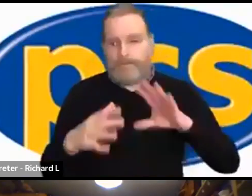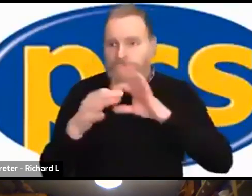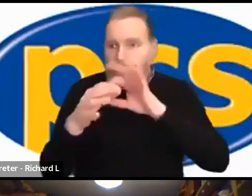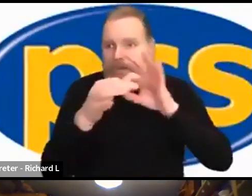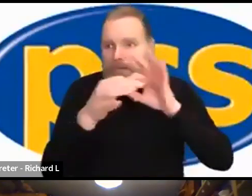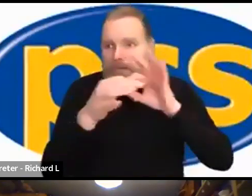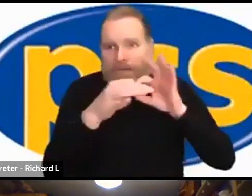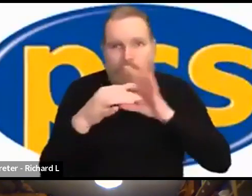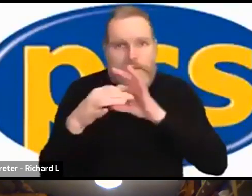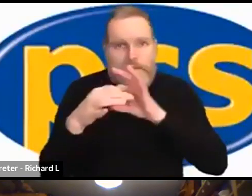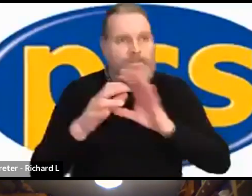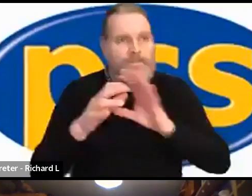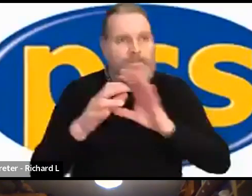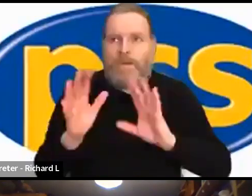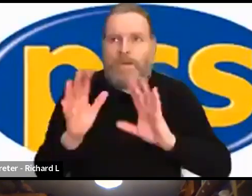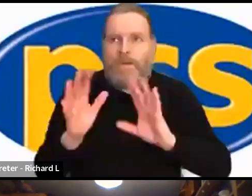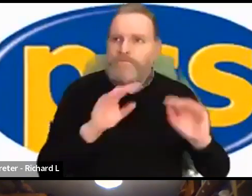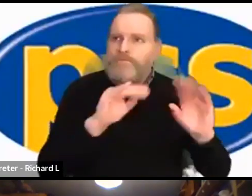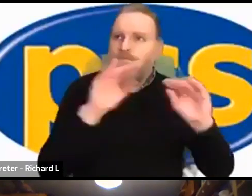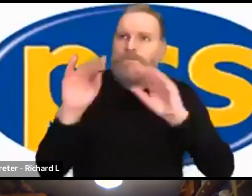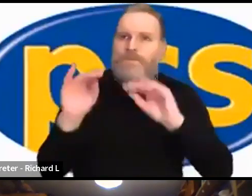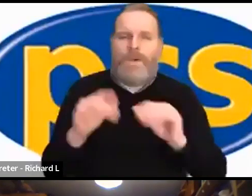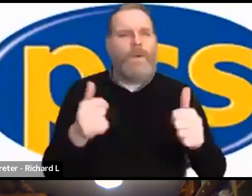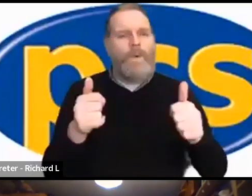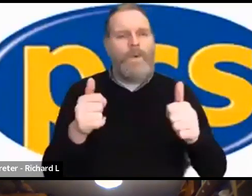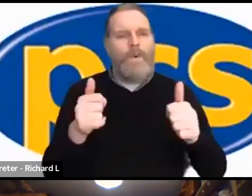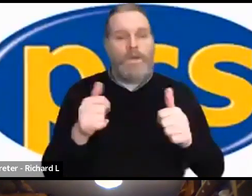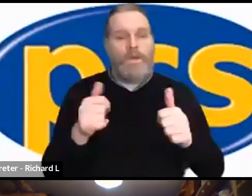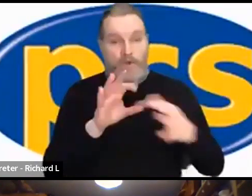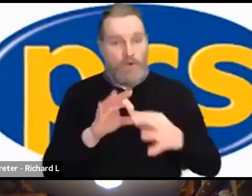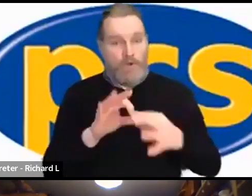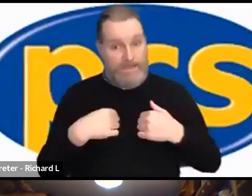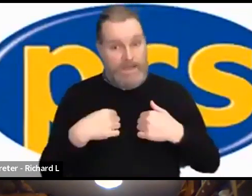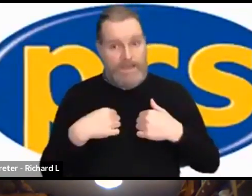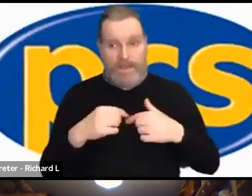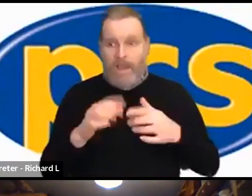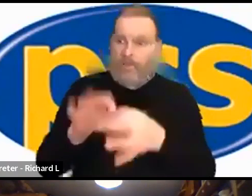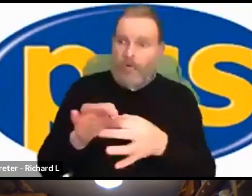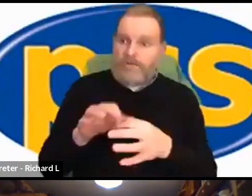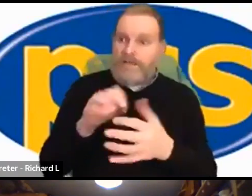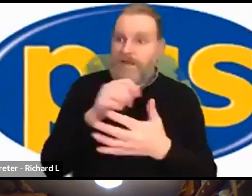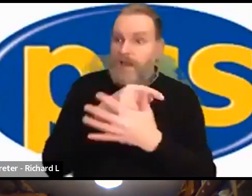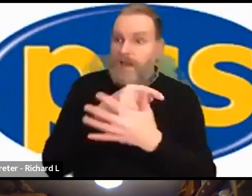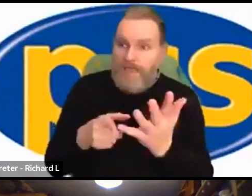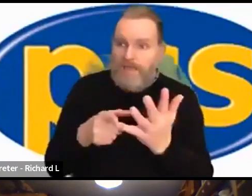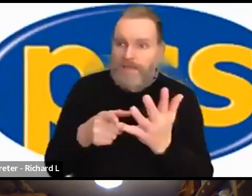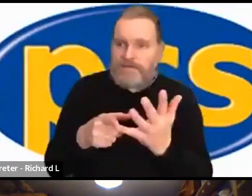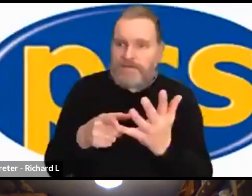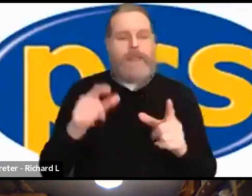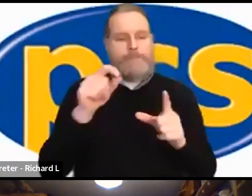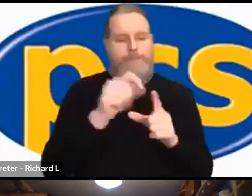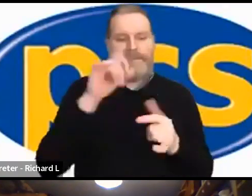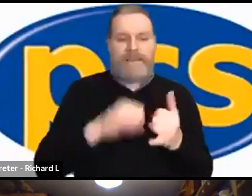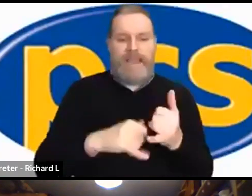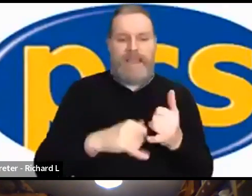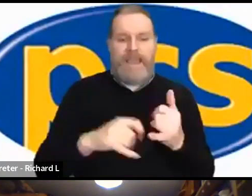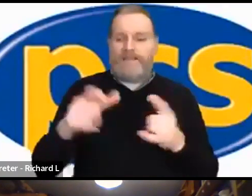doing office. Do it, reaching office. Do it, reaching out to all the people, reach out to myself other members of other members of the other members of the Pcs community other members of the Pcs